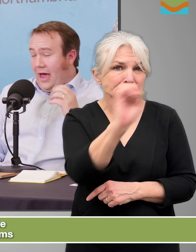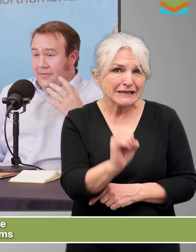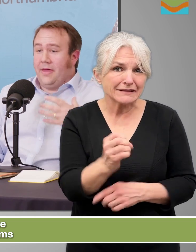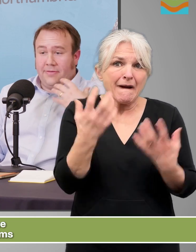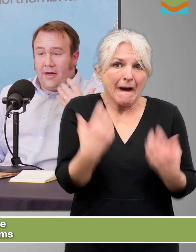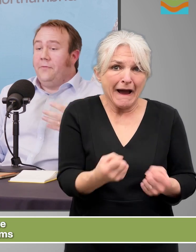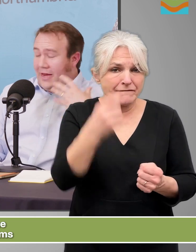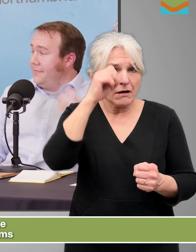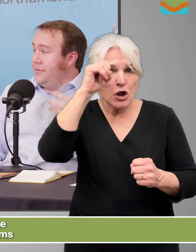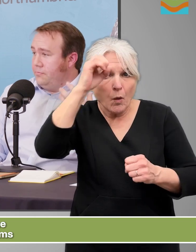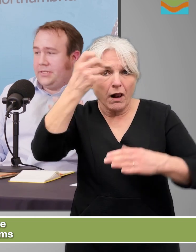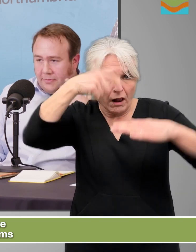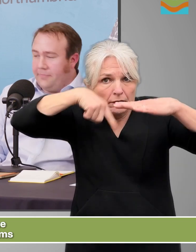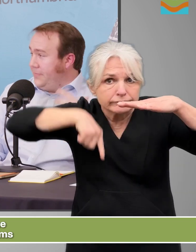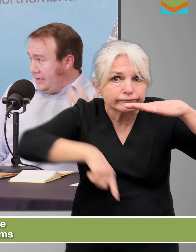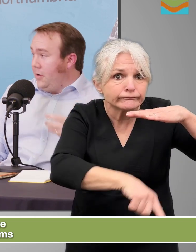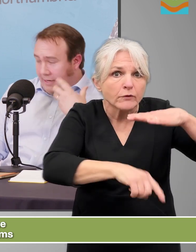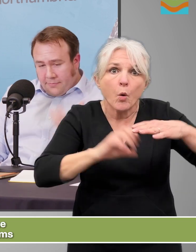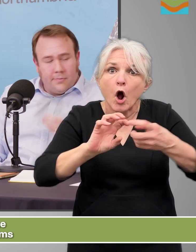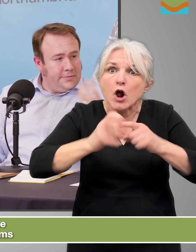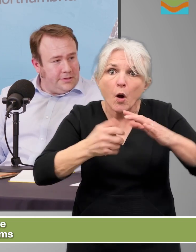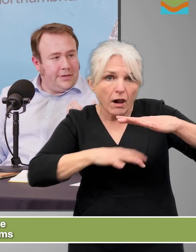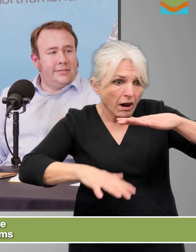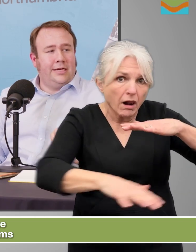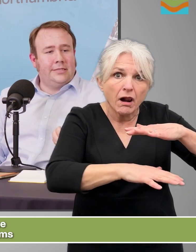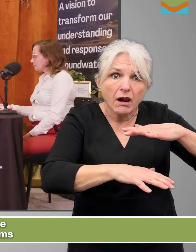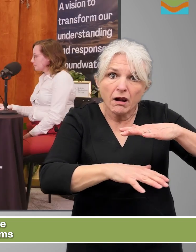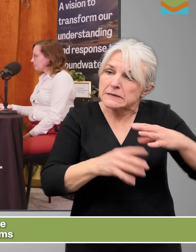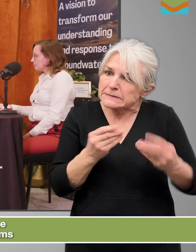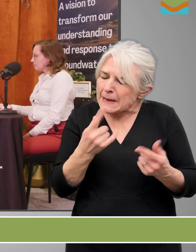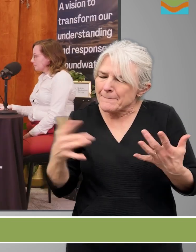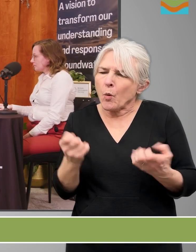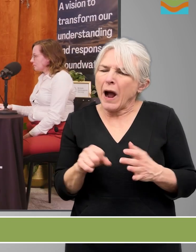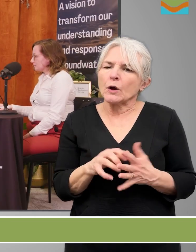and they often have some of the complicated problems that Newcastle has and Gateshead has.